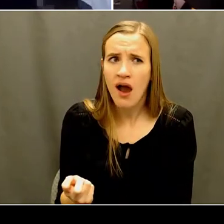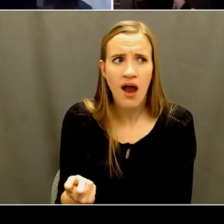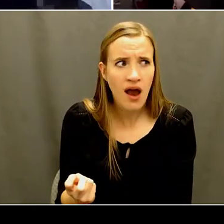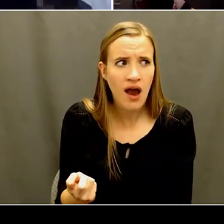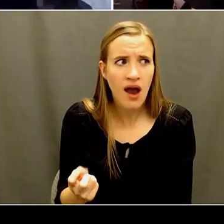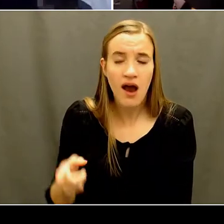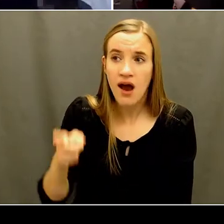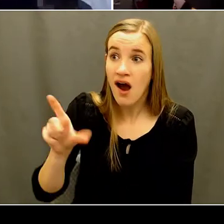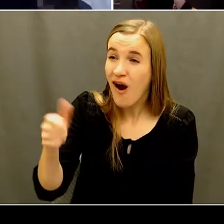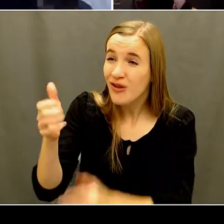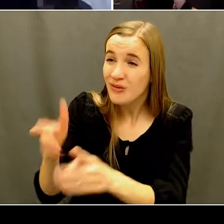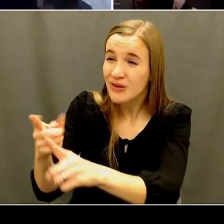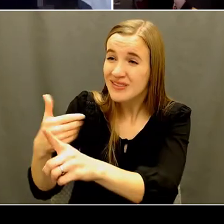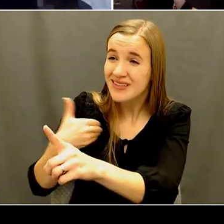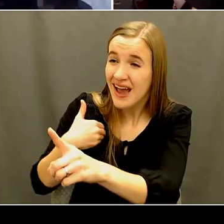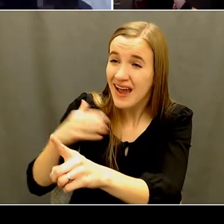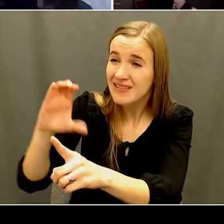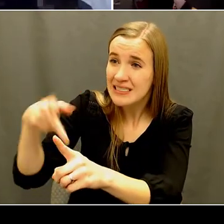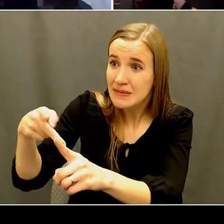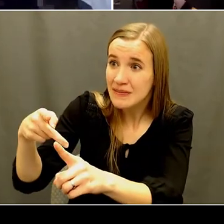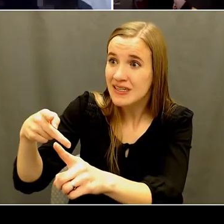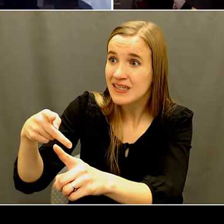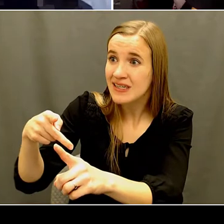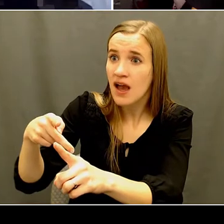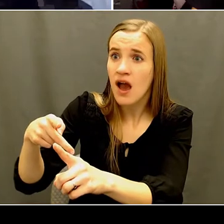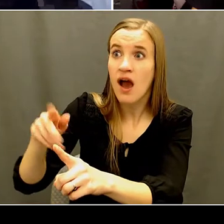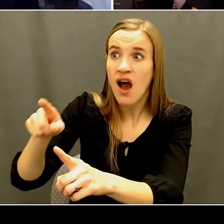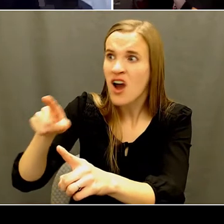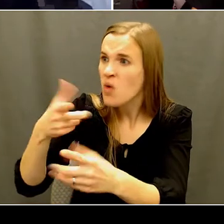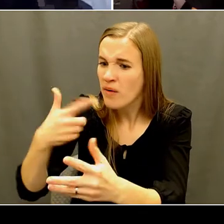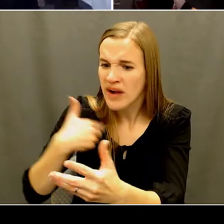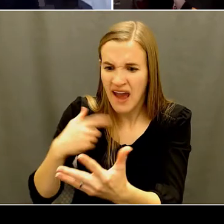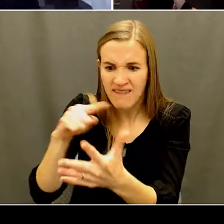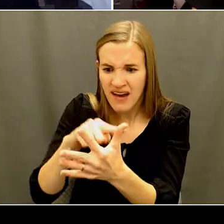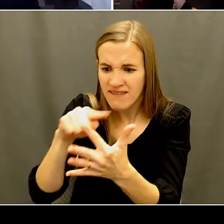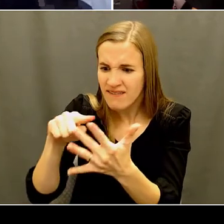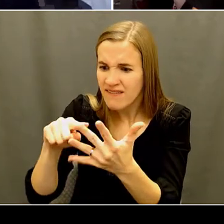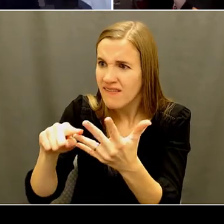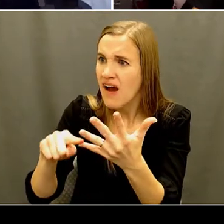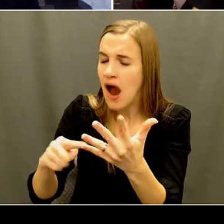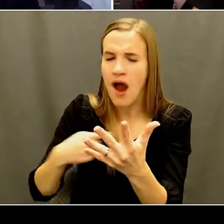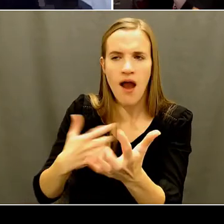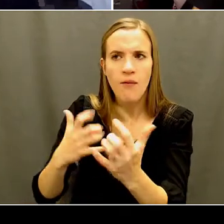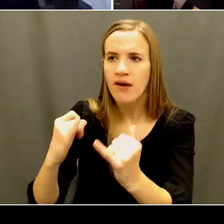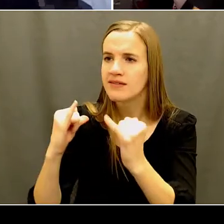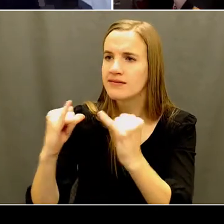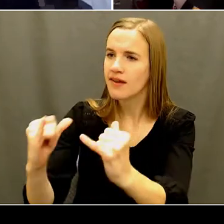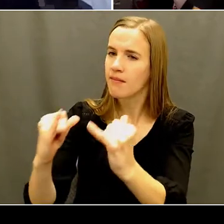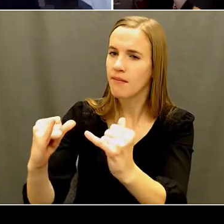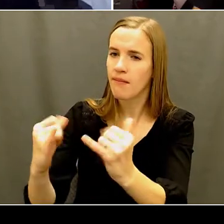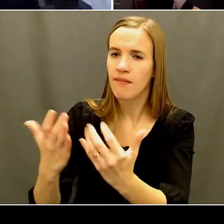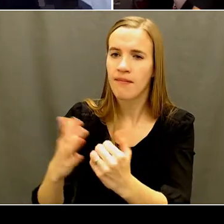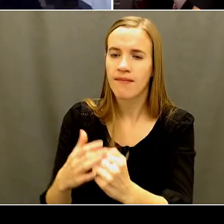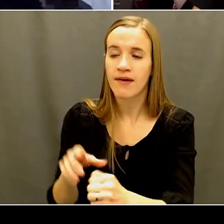US Department of Labor focused on Youth Disability Employment Policy. And in